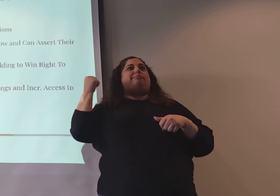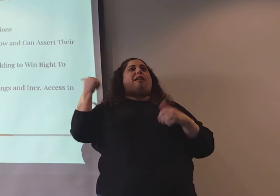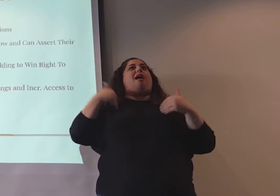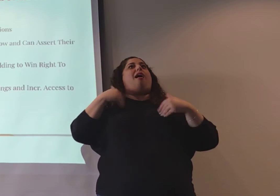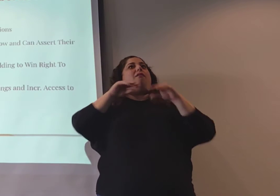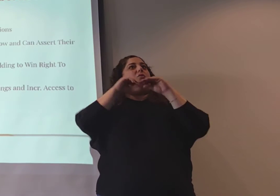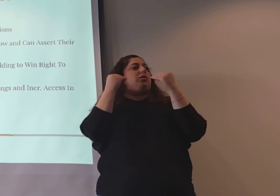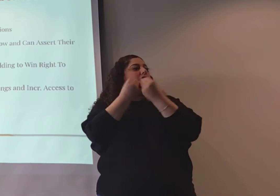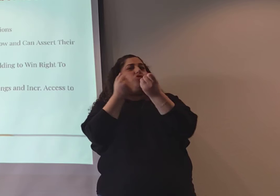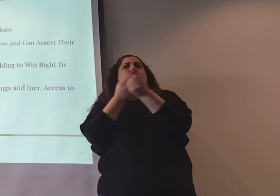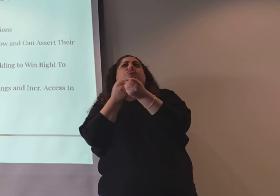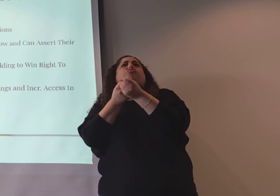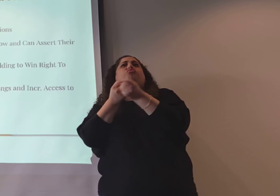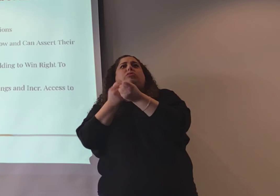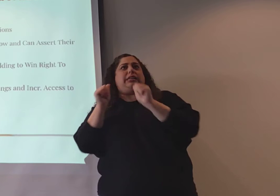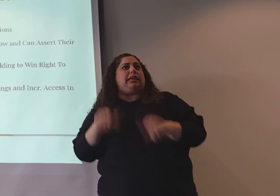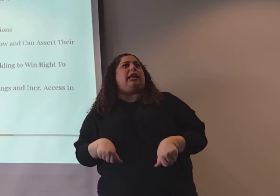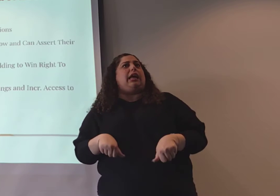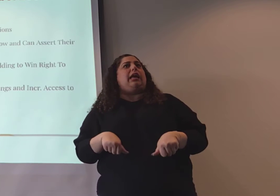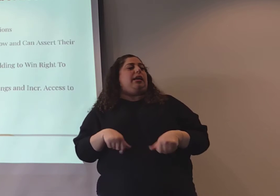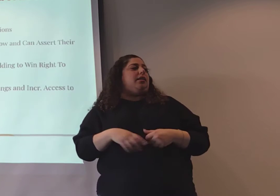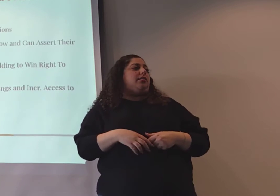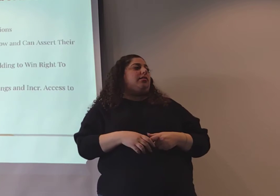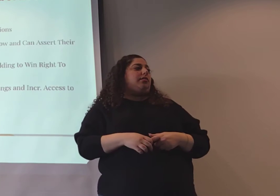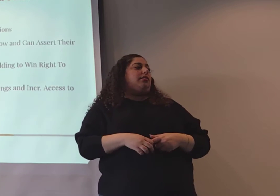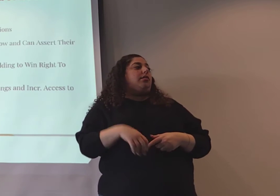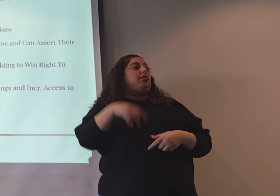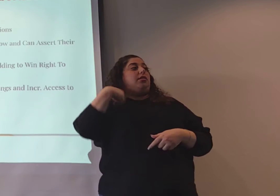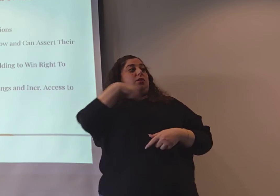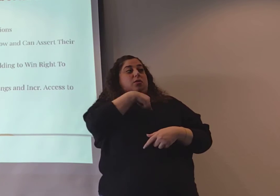see what is going on and why they are harassing.